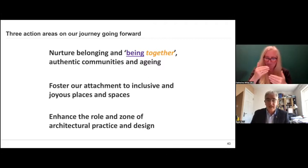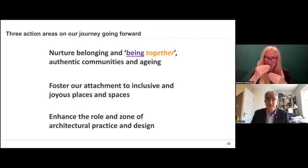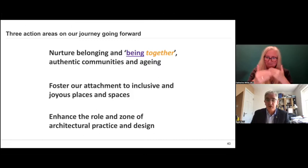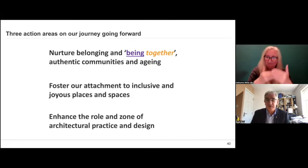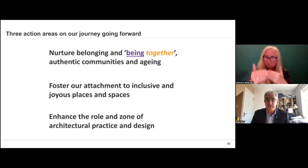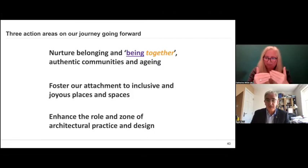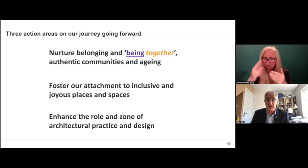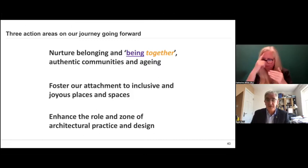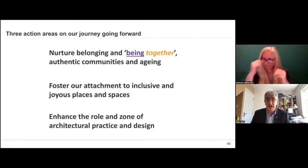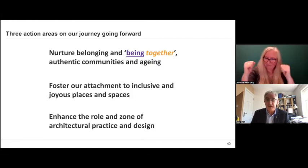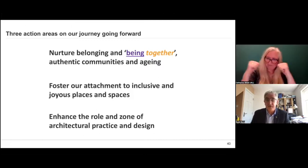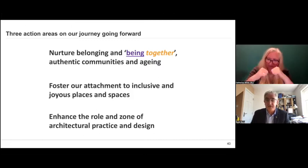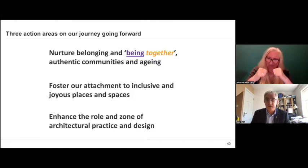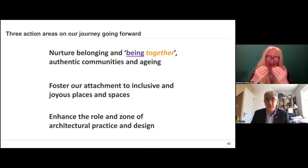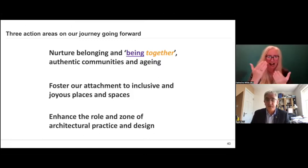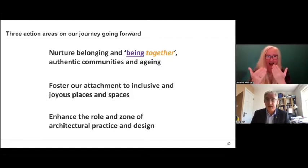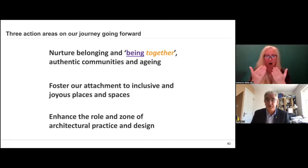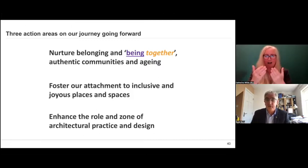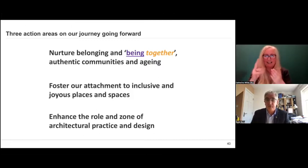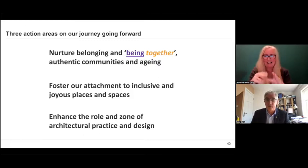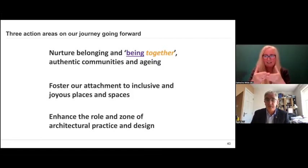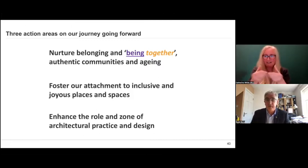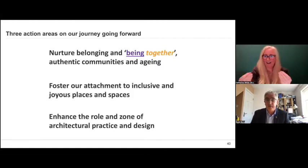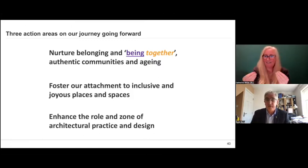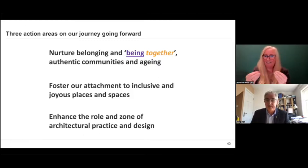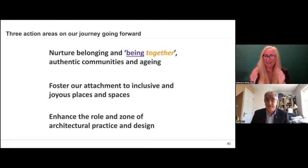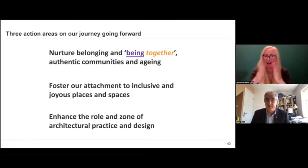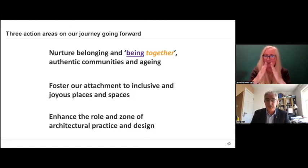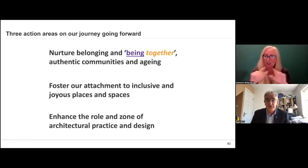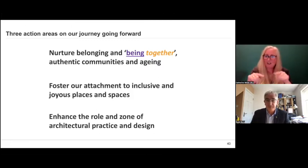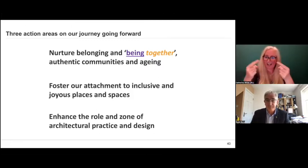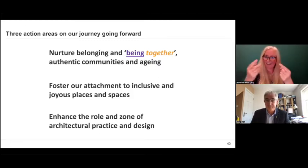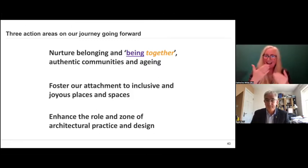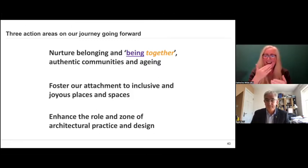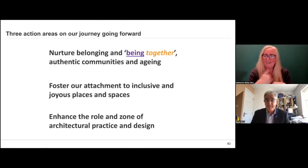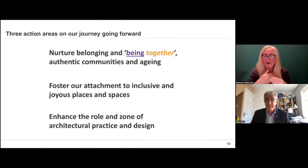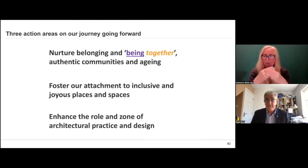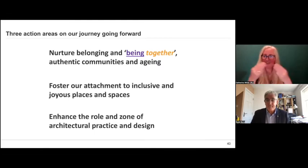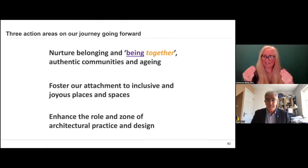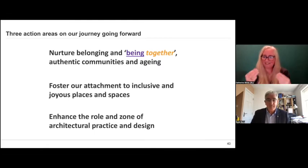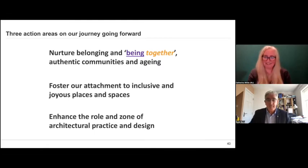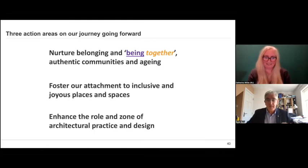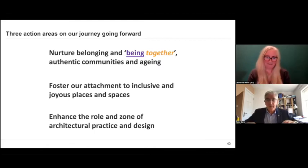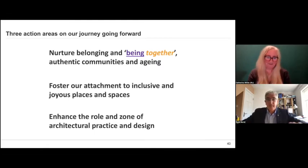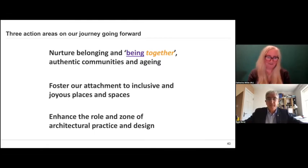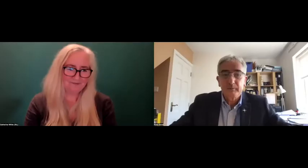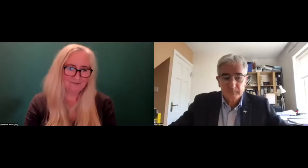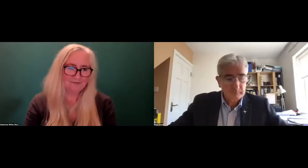way to being able to get our heads around some of the housing challenges that we're going to have going forward. Thank you very much.